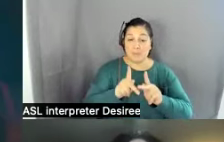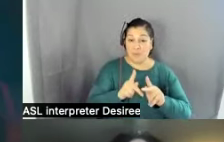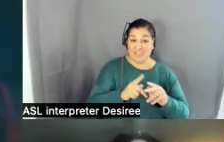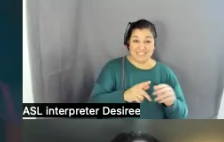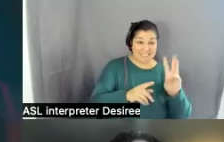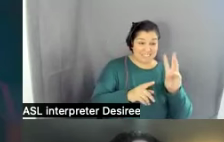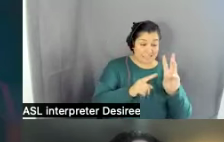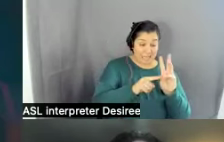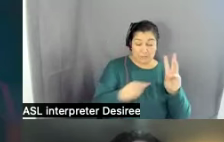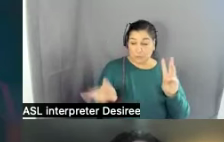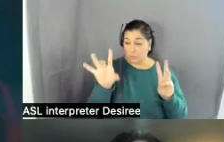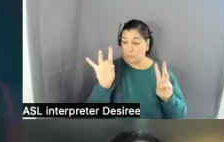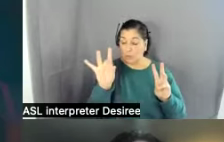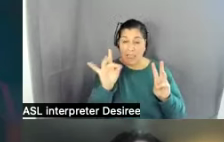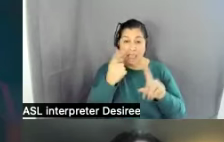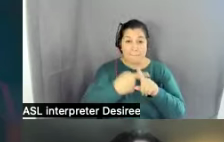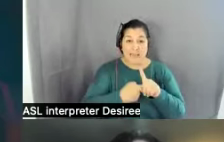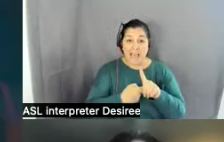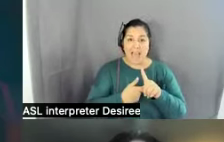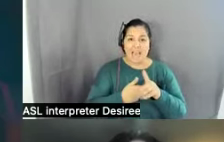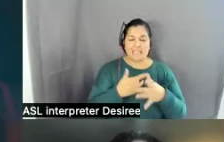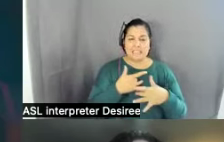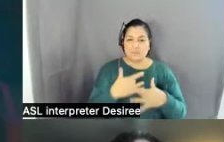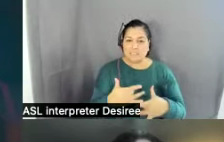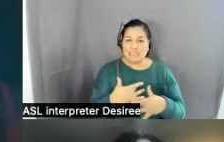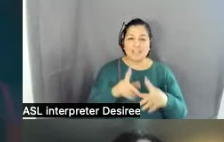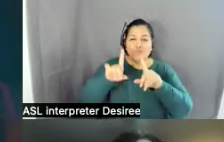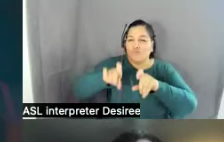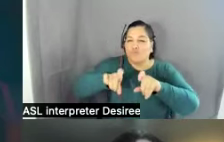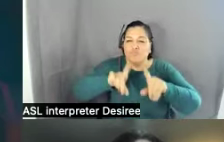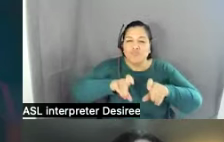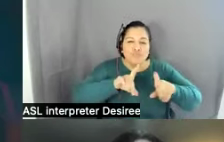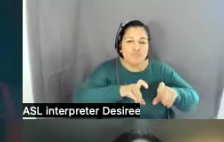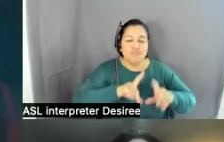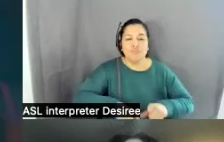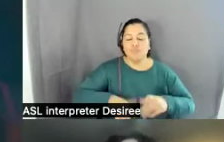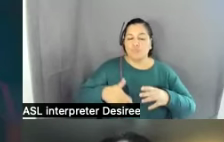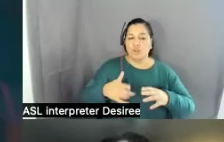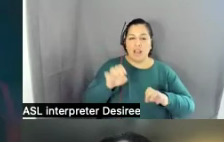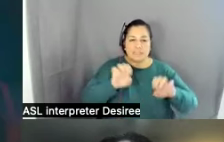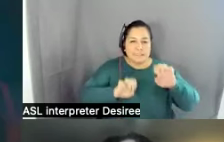of designed experiences and experiments, where we are gathering stories,